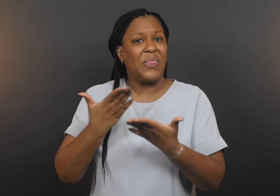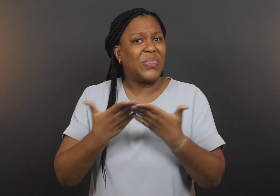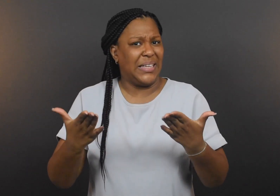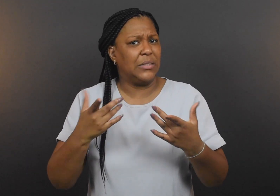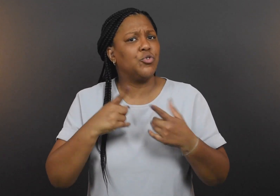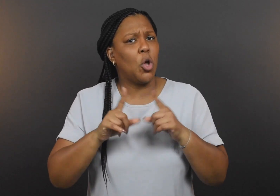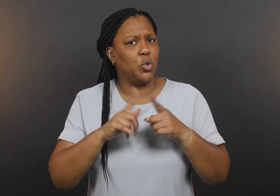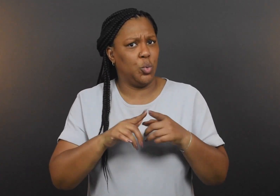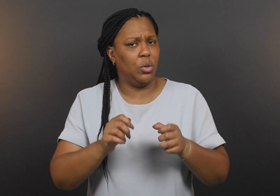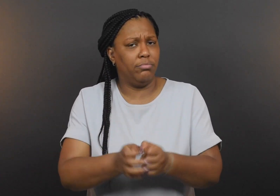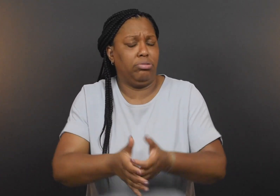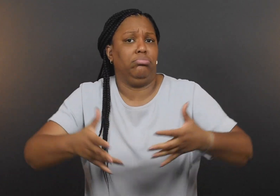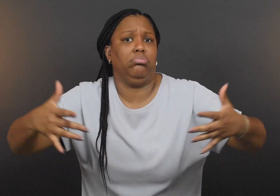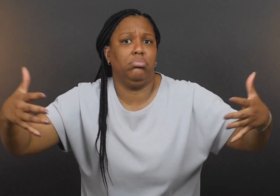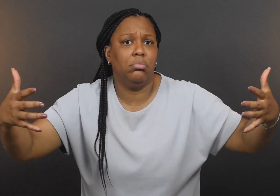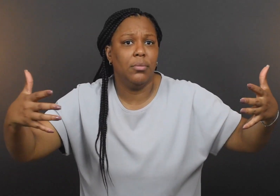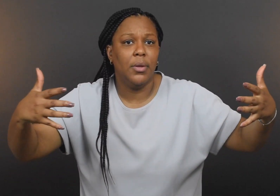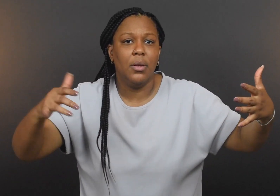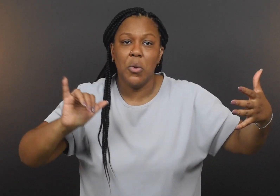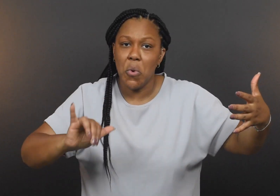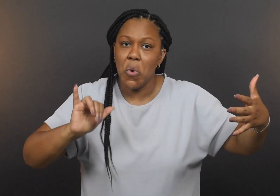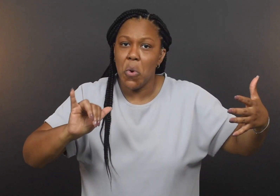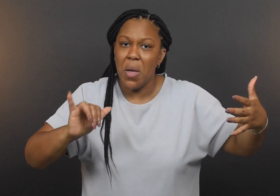“In April, things began blowing up.